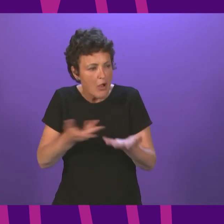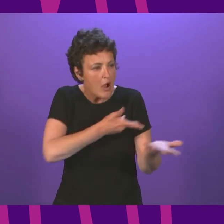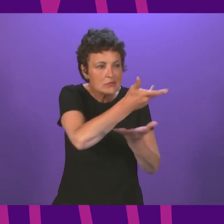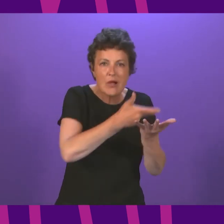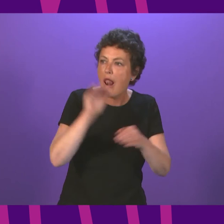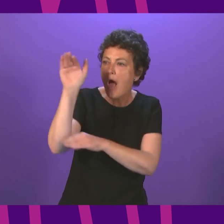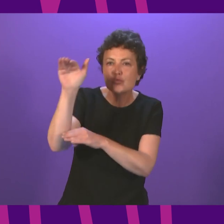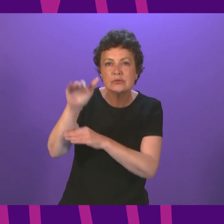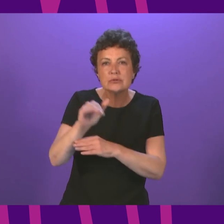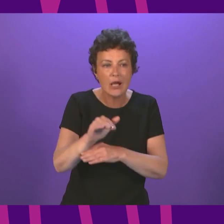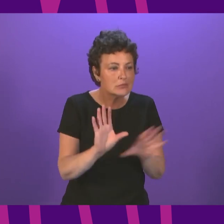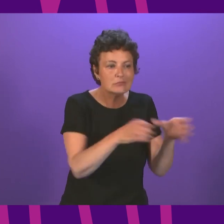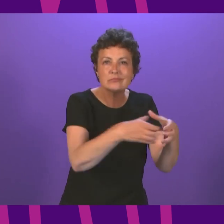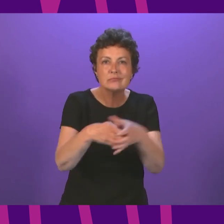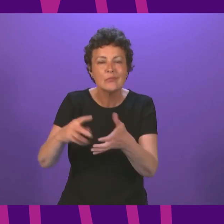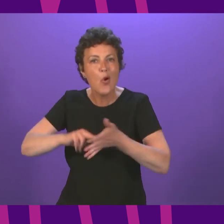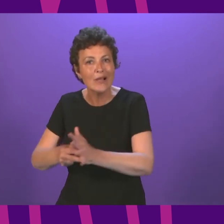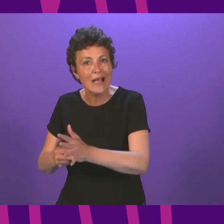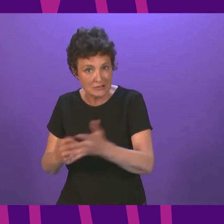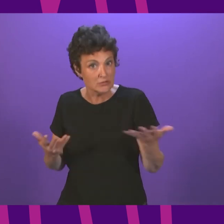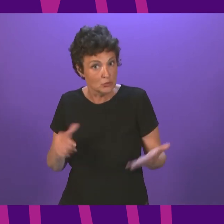a clear conscience after his gallant response to Christine Grahame.